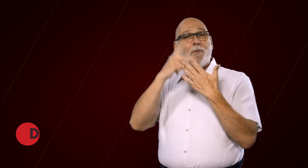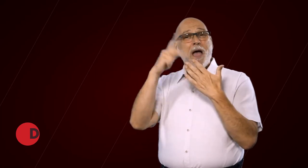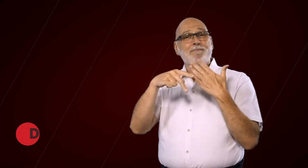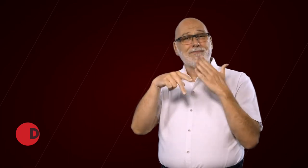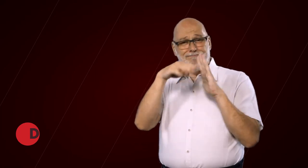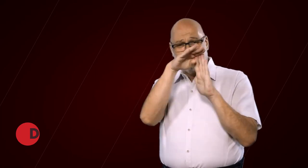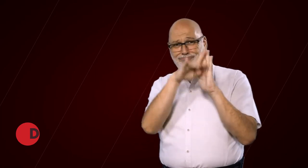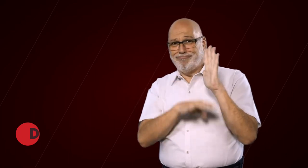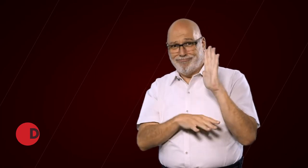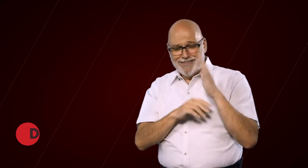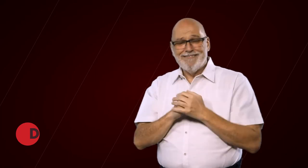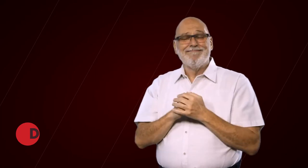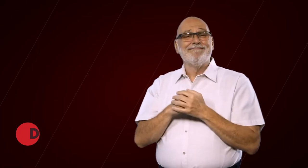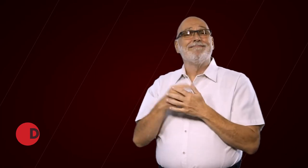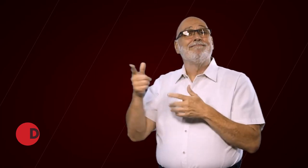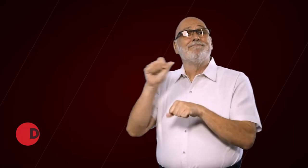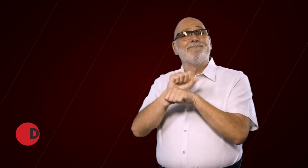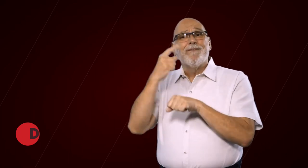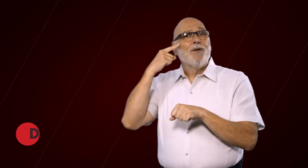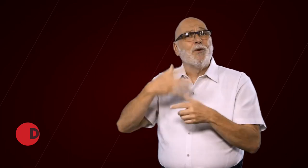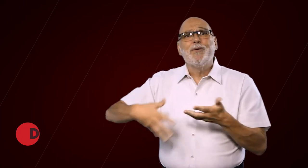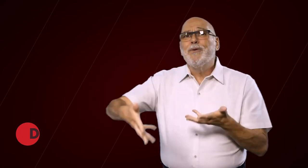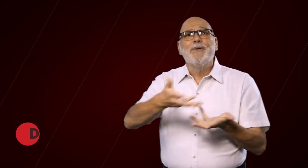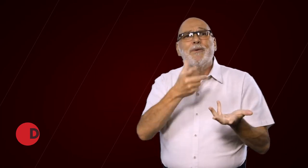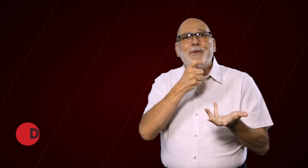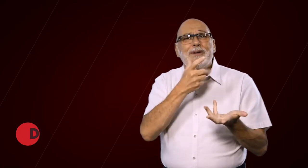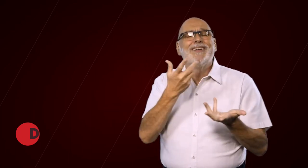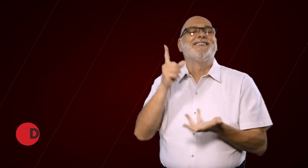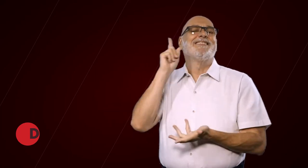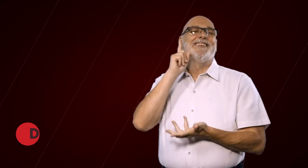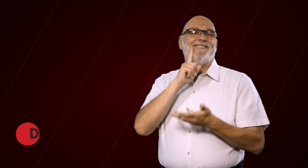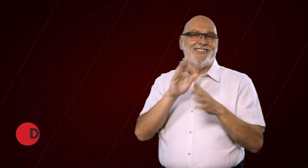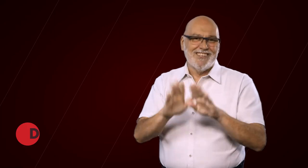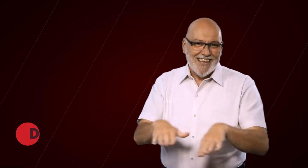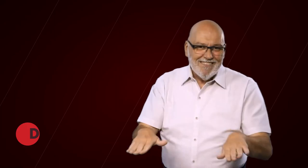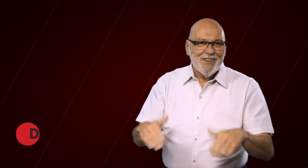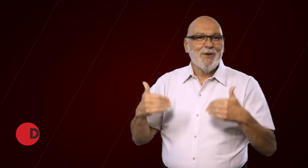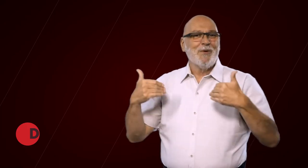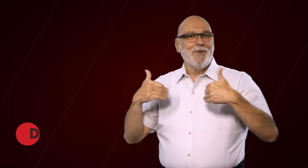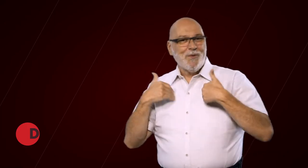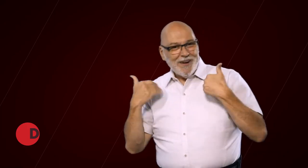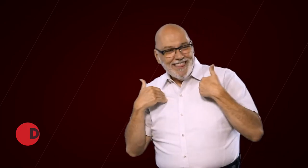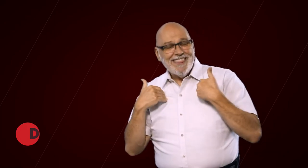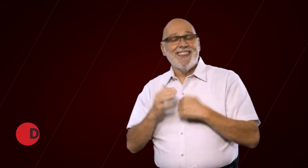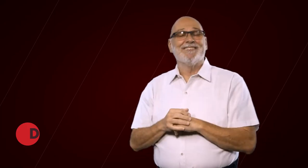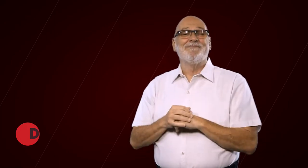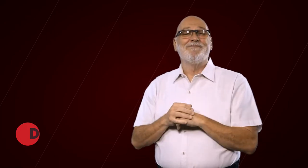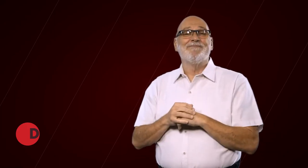as well as summer programs for Deaf children and youth,